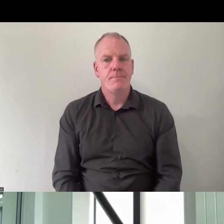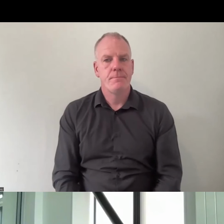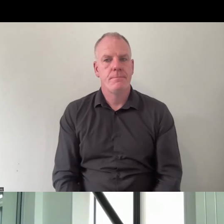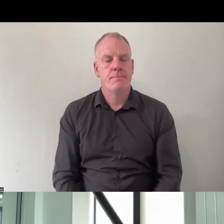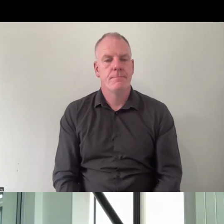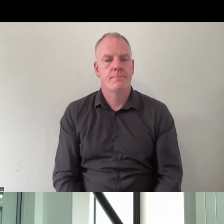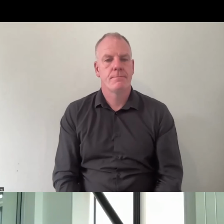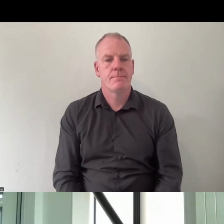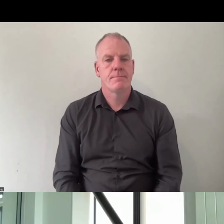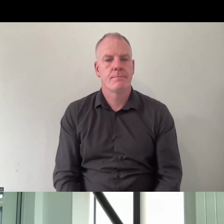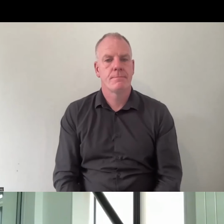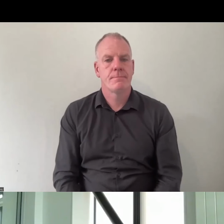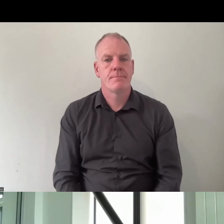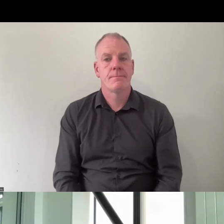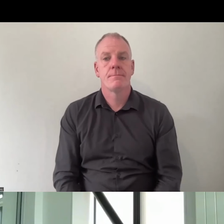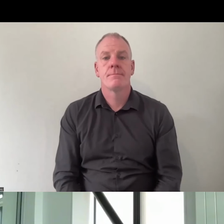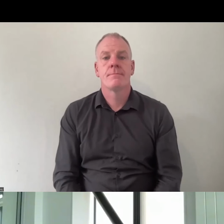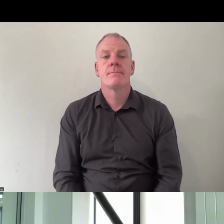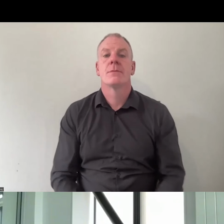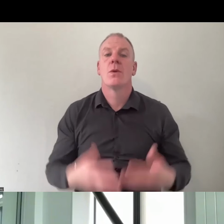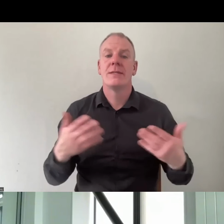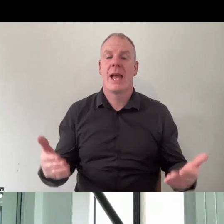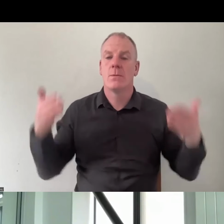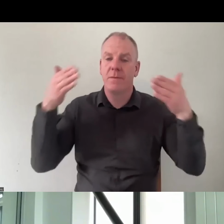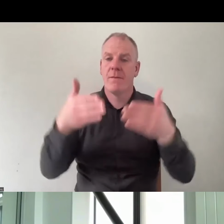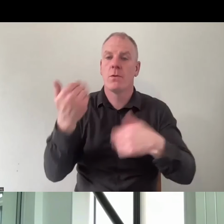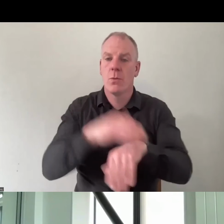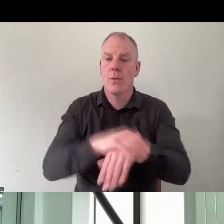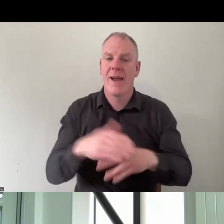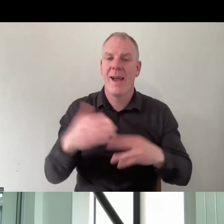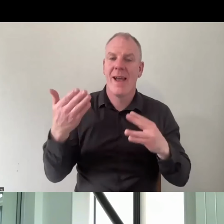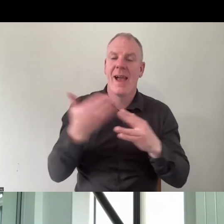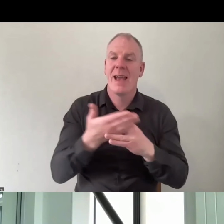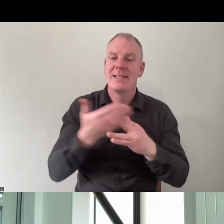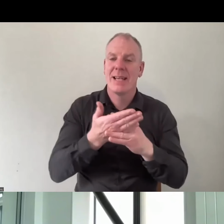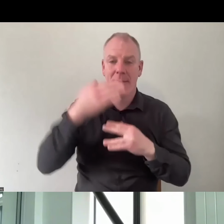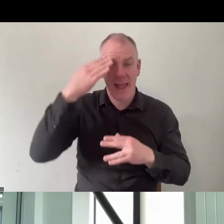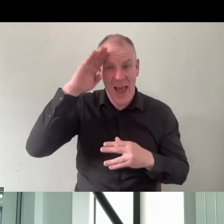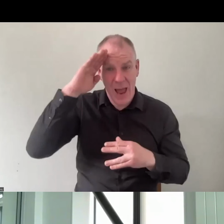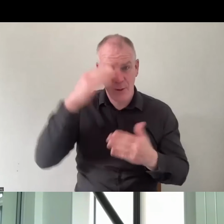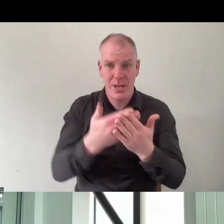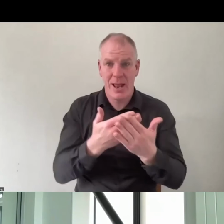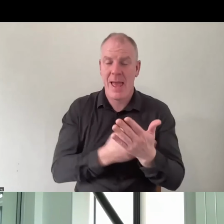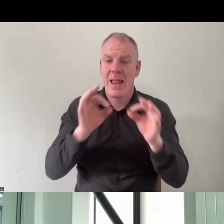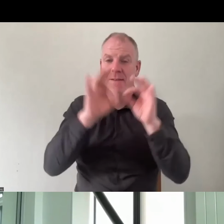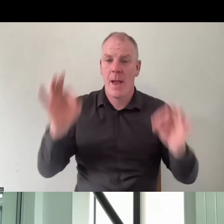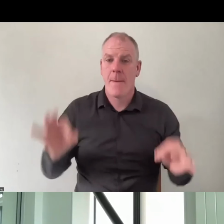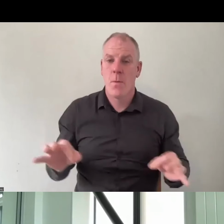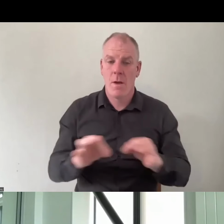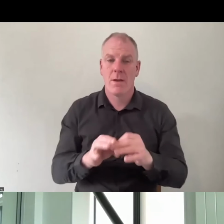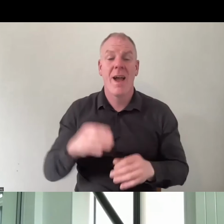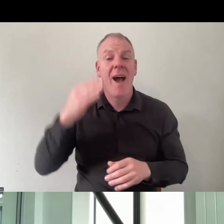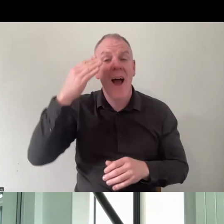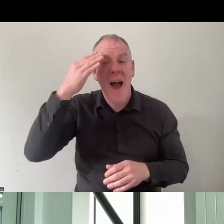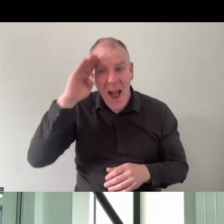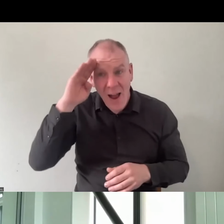So, following these remarks I will now focus on the Irish legal framework. So, Ireland has adopted and reviewed